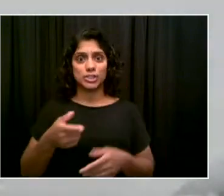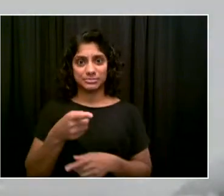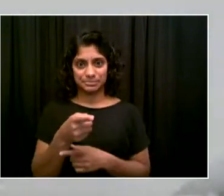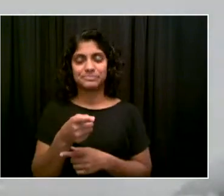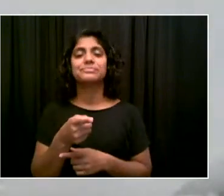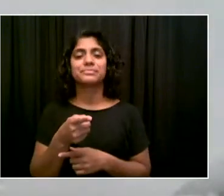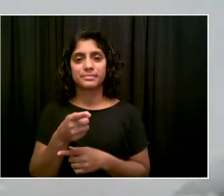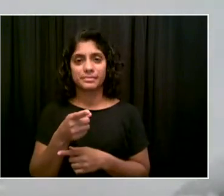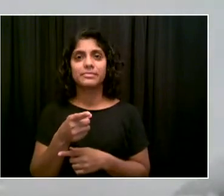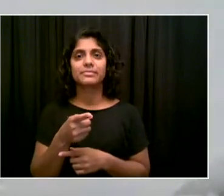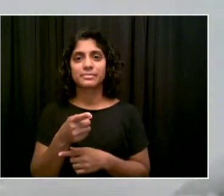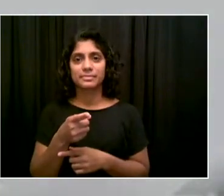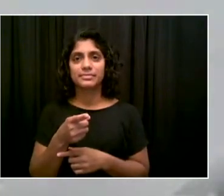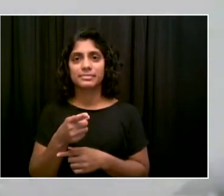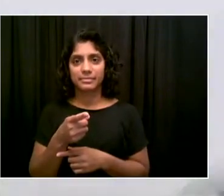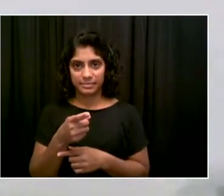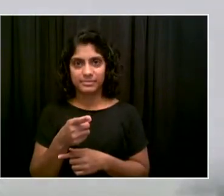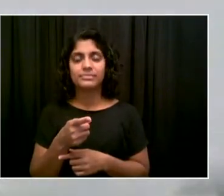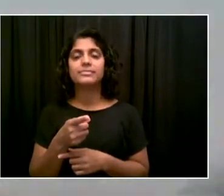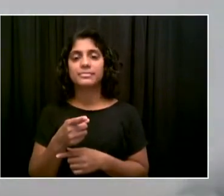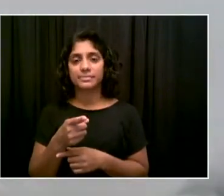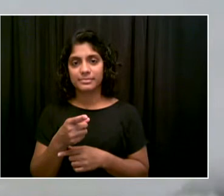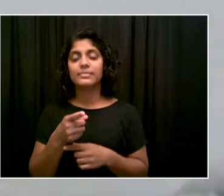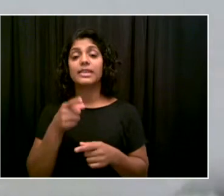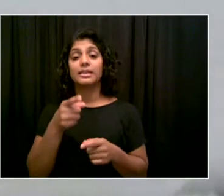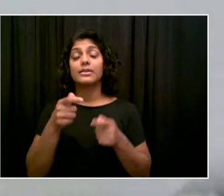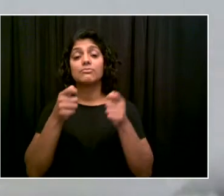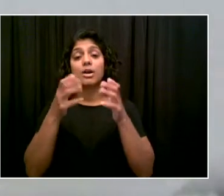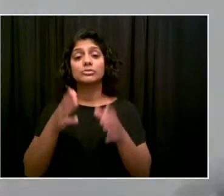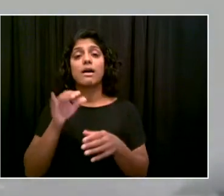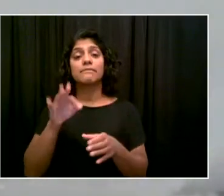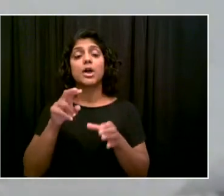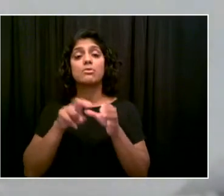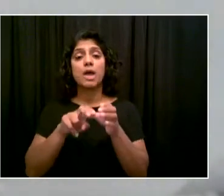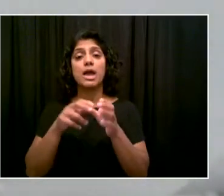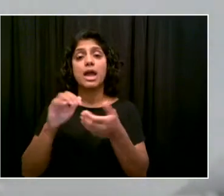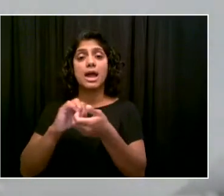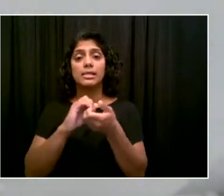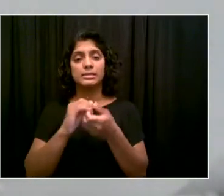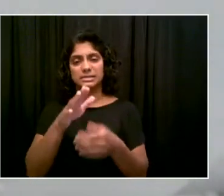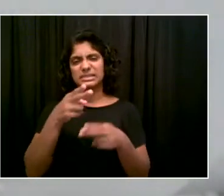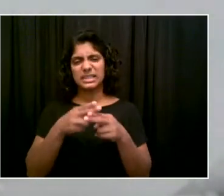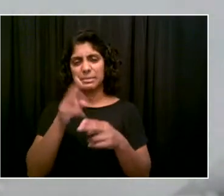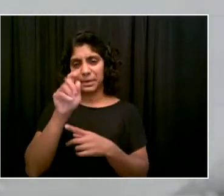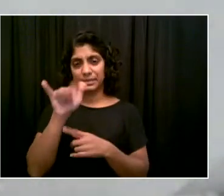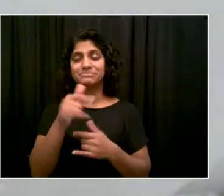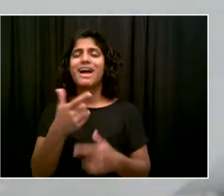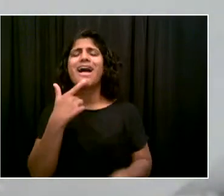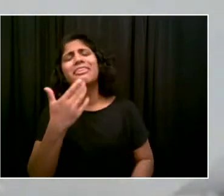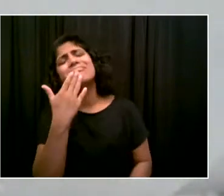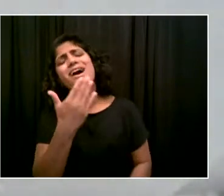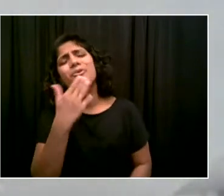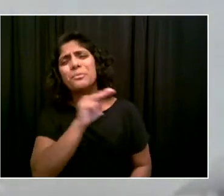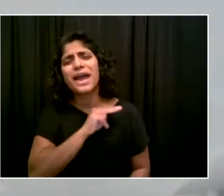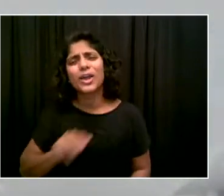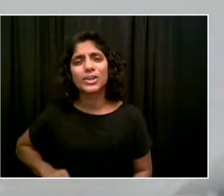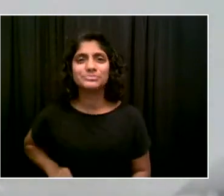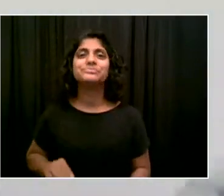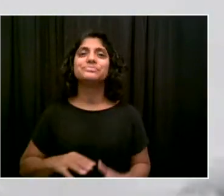CHAMPIONING THIS MOVEMENT TODAY.